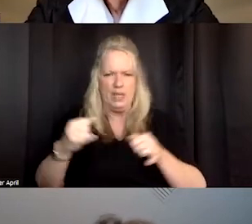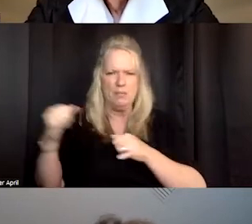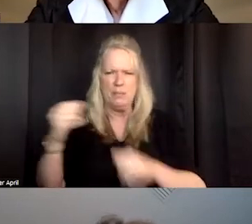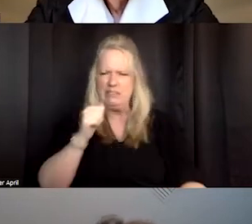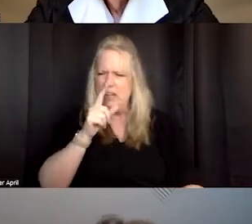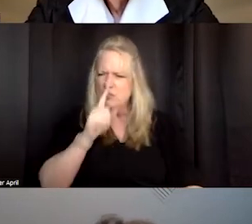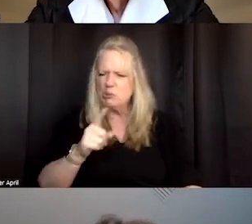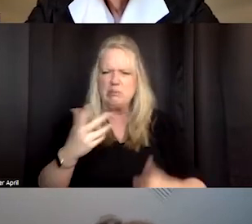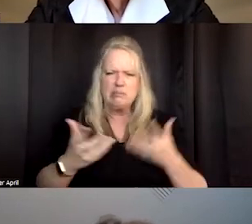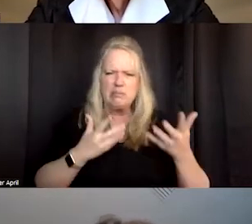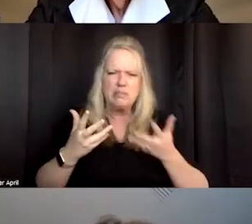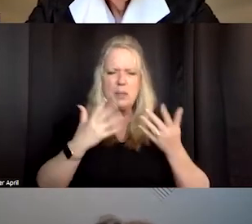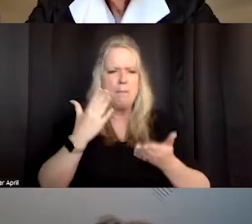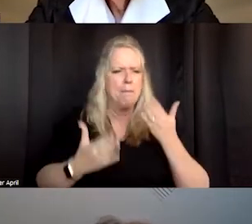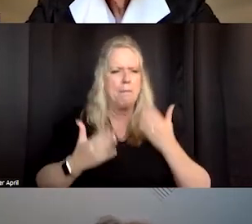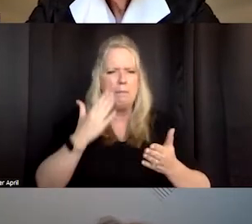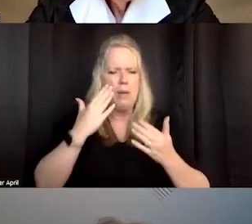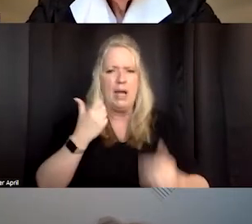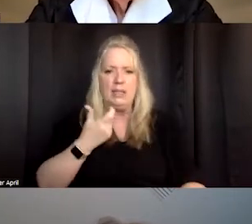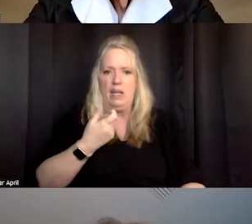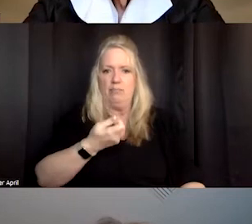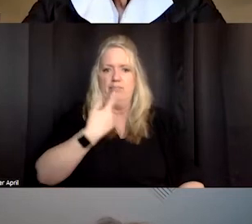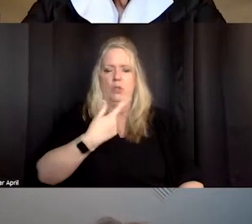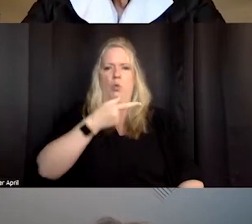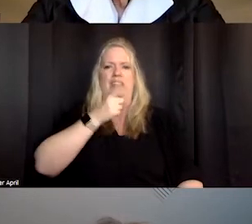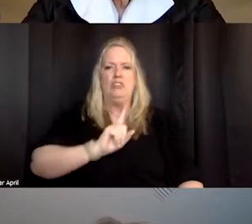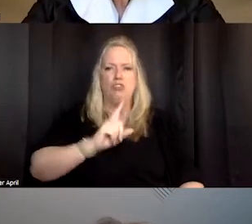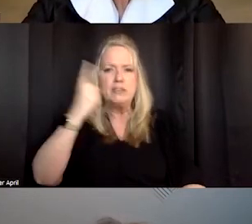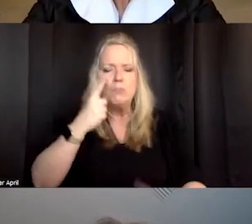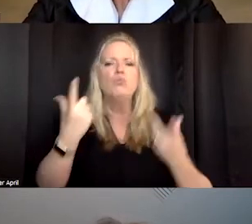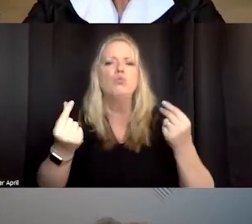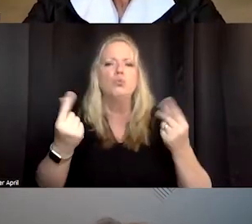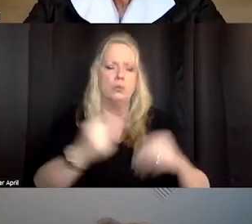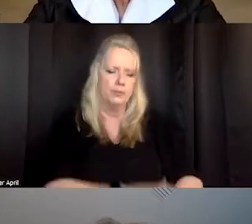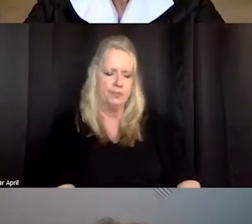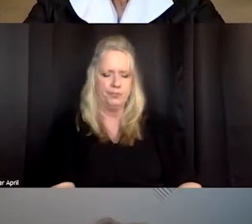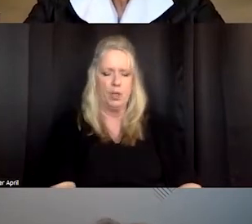IN TERMS OF WHAT MIGHT HAVE BEEN INGESTED? >> WELL, IT WOULD DEPEND.